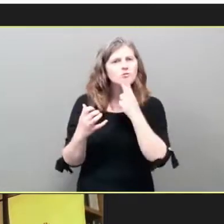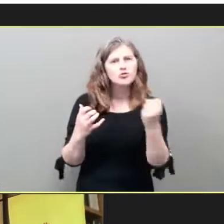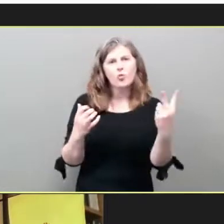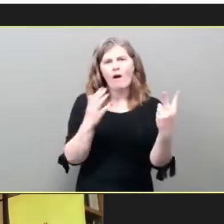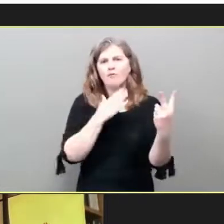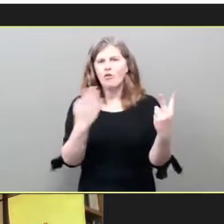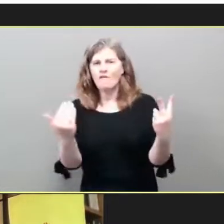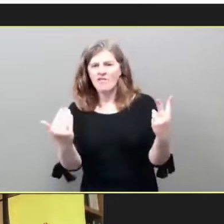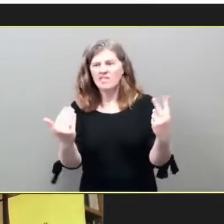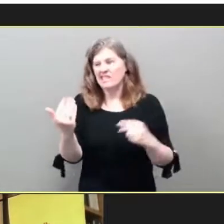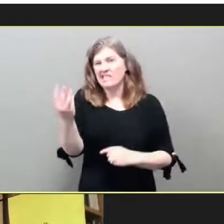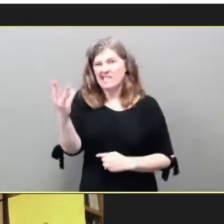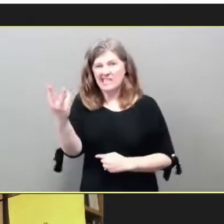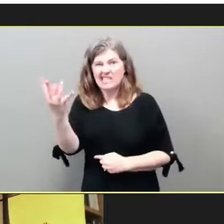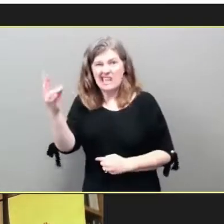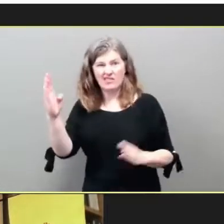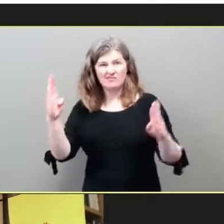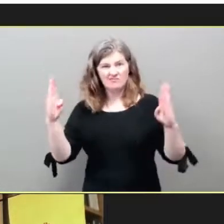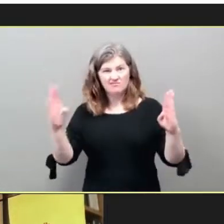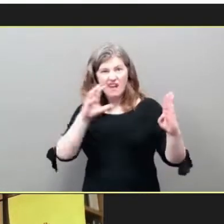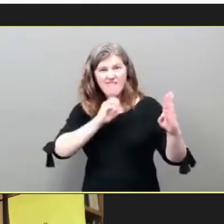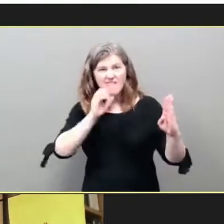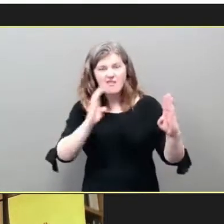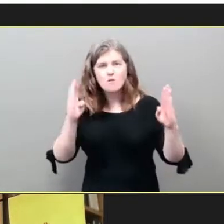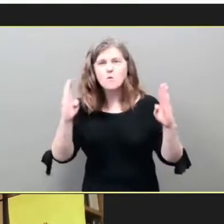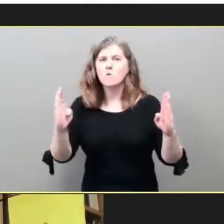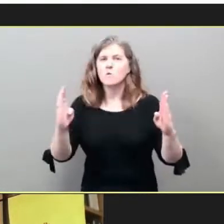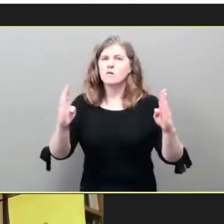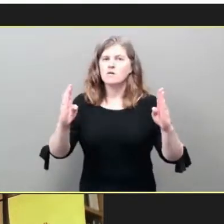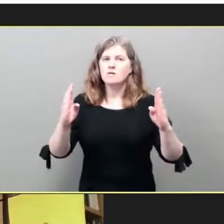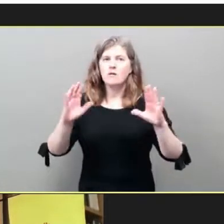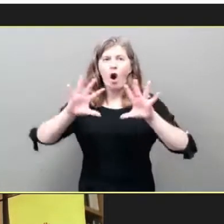17. We want to get all of the various populations that are eligible